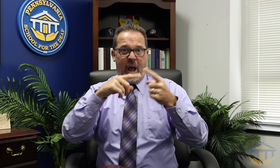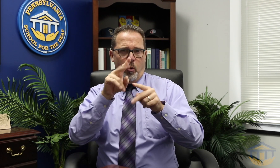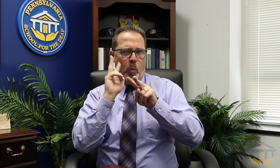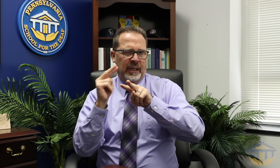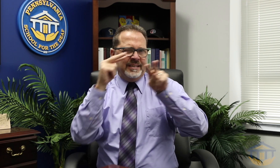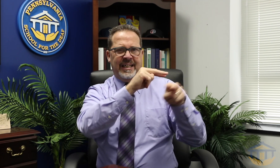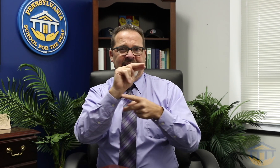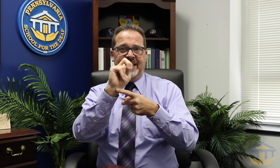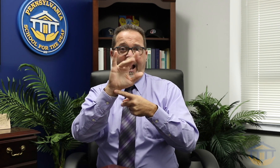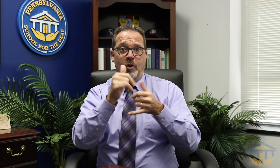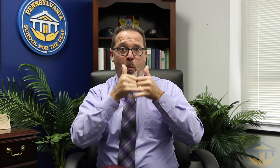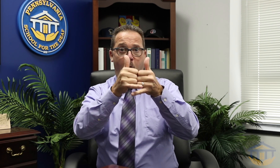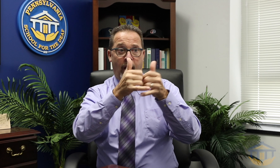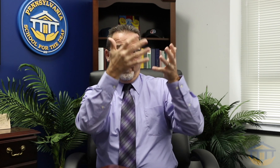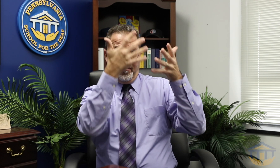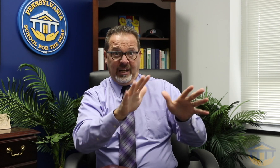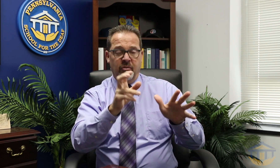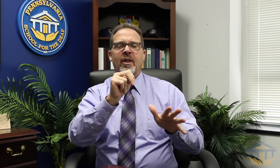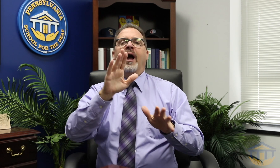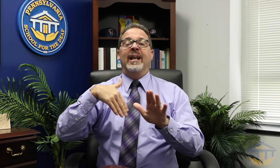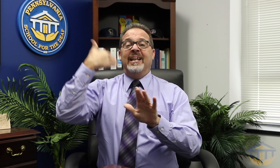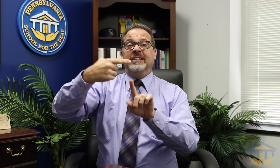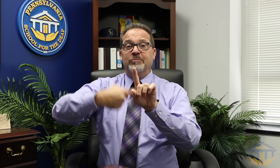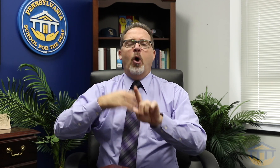You can see in this video I share information about the Nevil Award. Next month I will